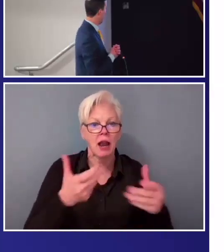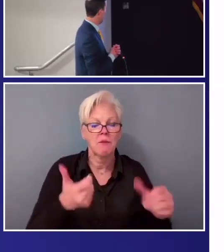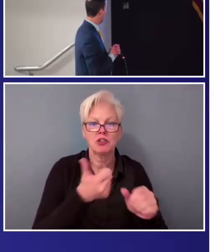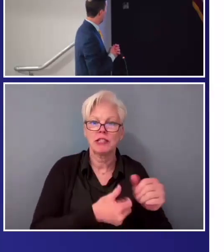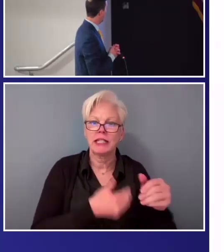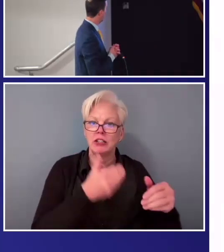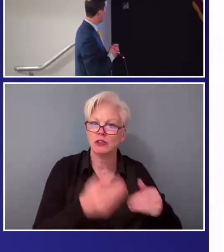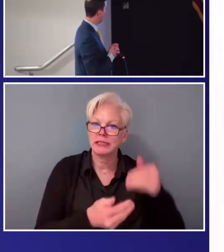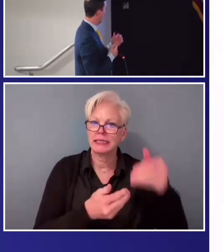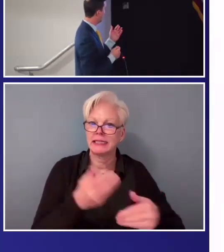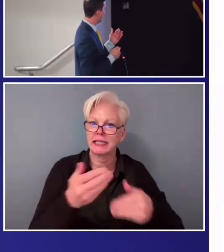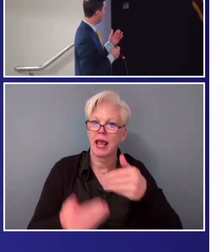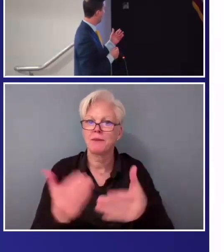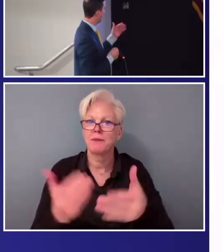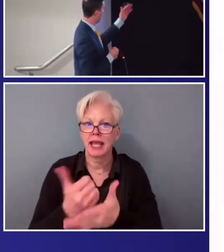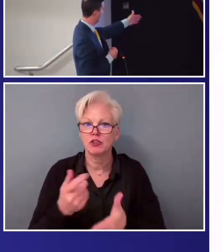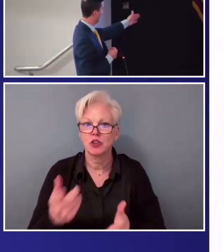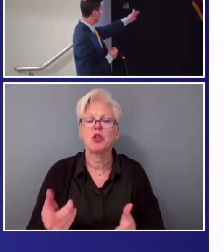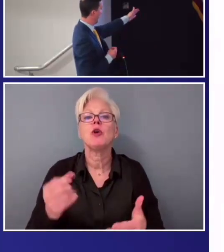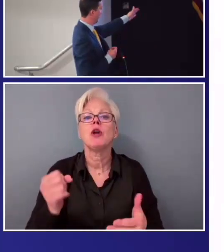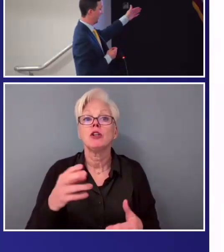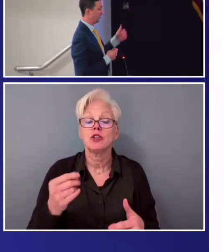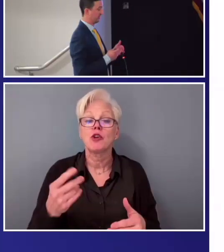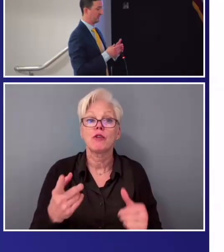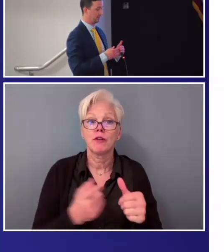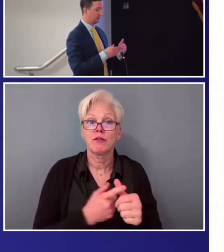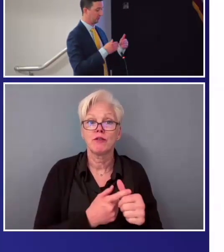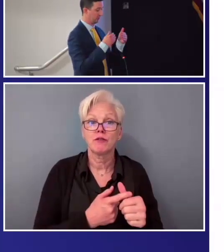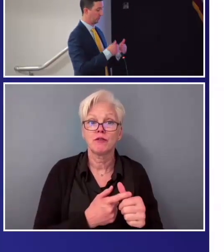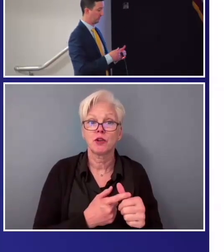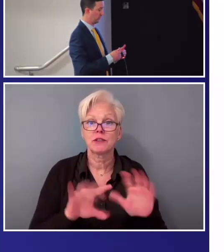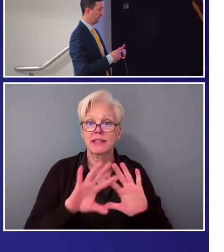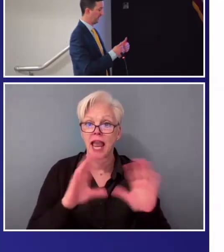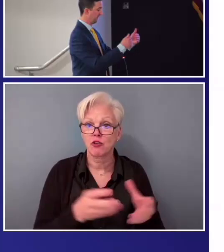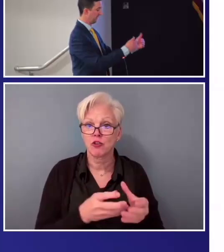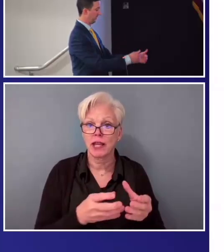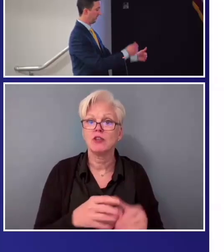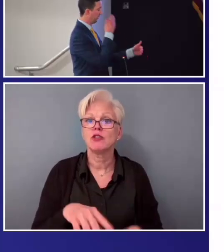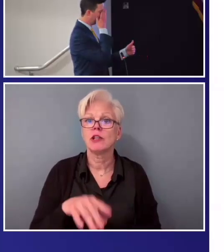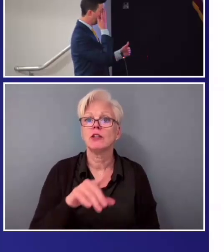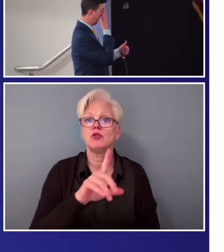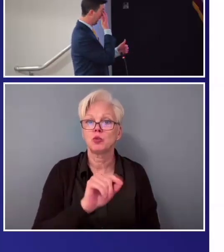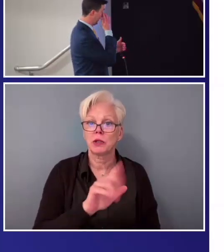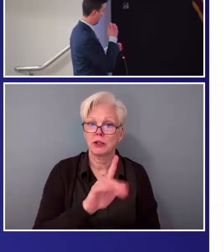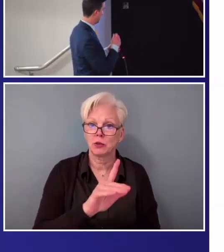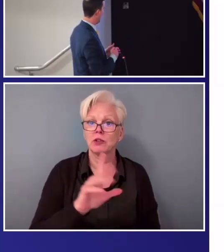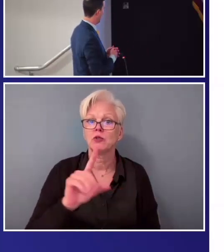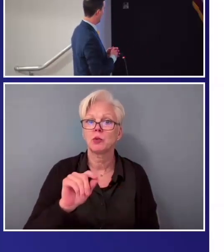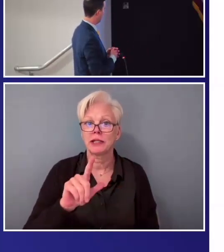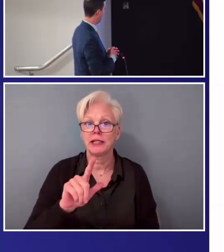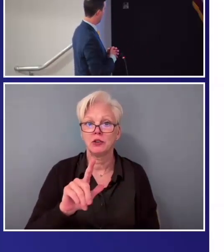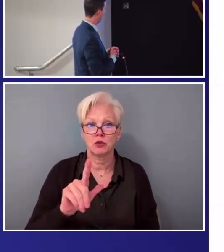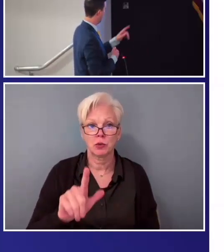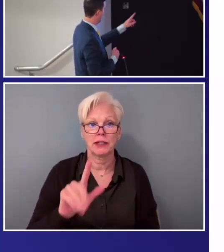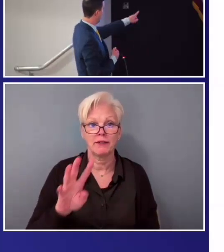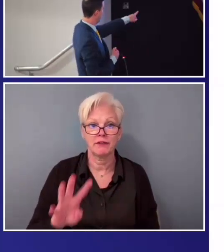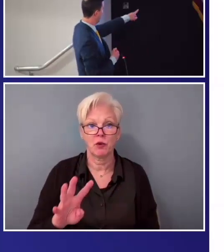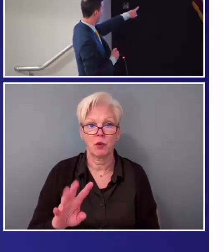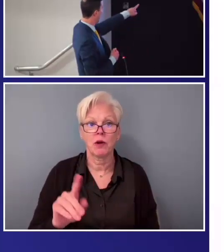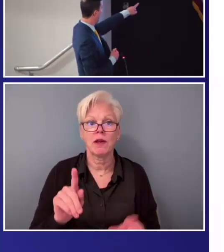way. So after the first aggregation step, just 2025 and 2024 in the same -- at the same six-digit level,